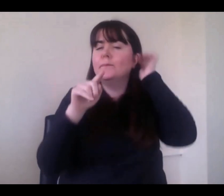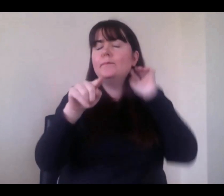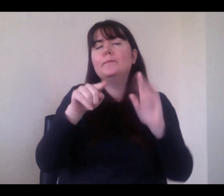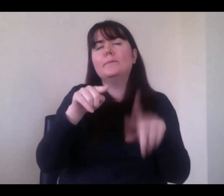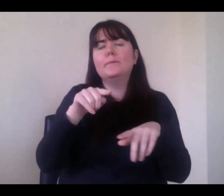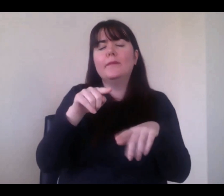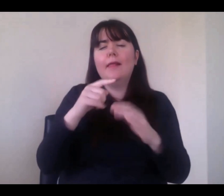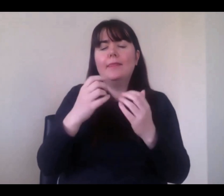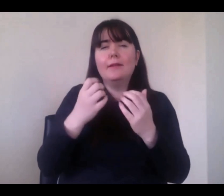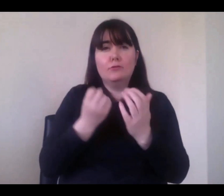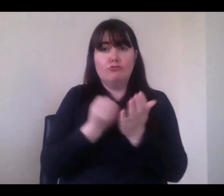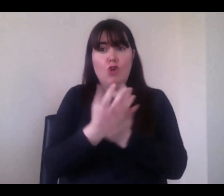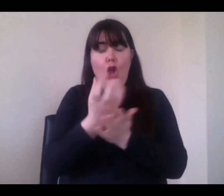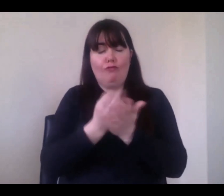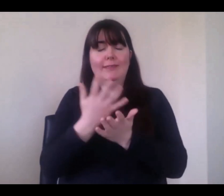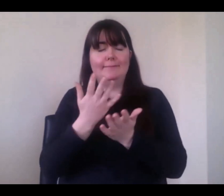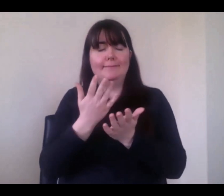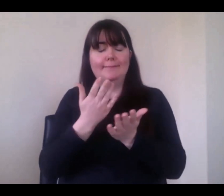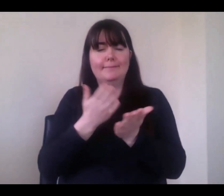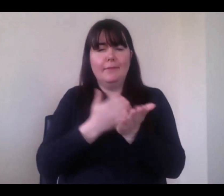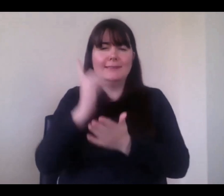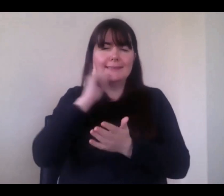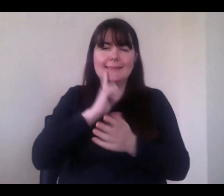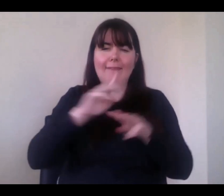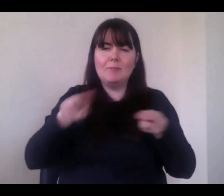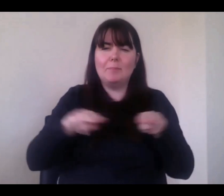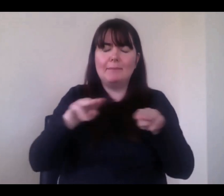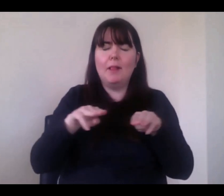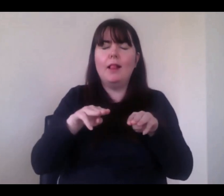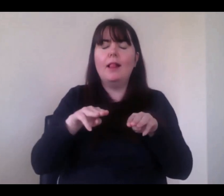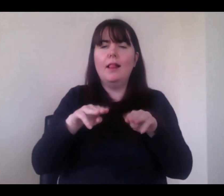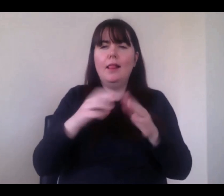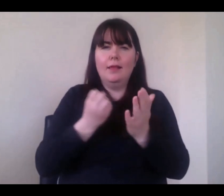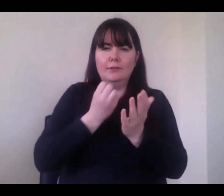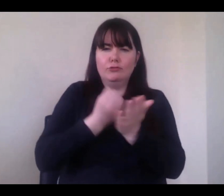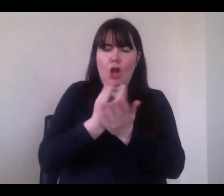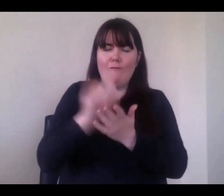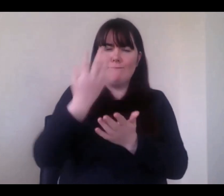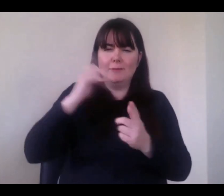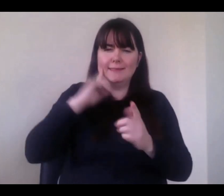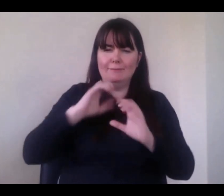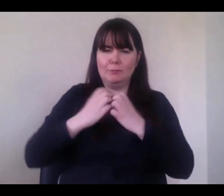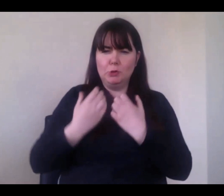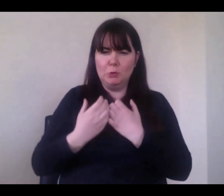the aim of our collaboration was really to tell the story of Deaf people.